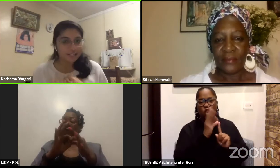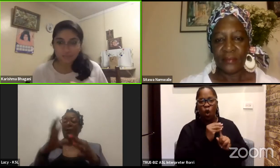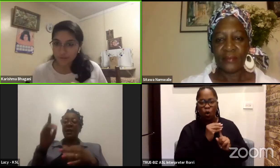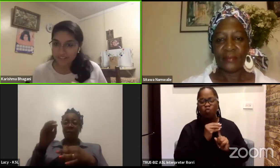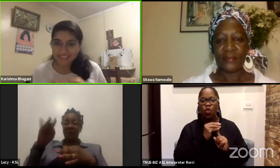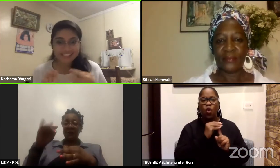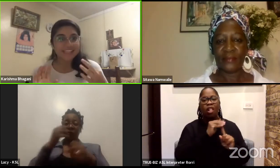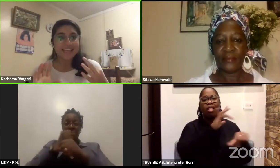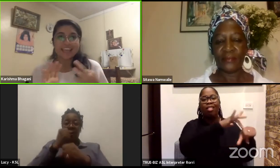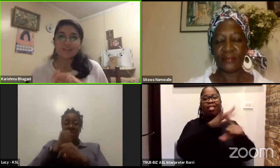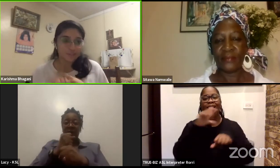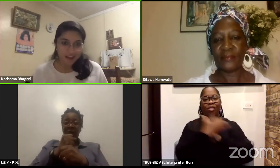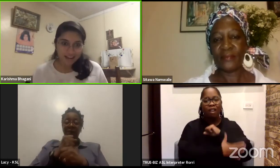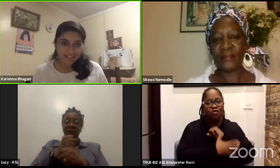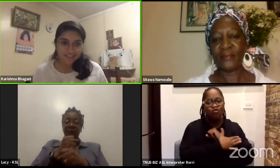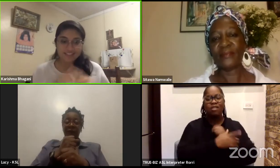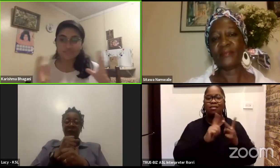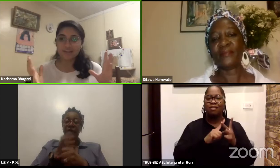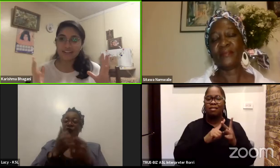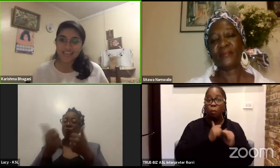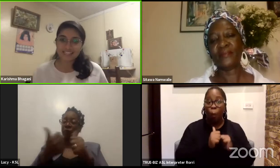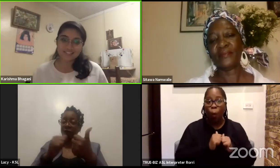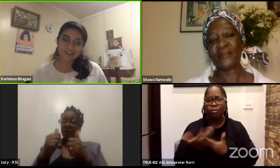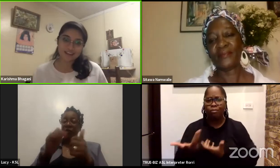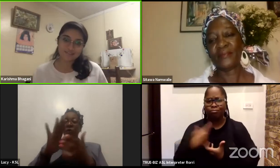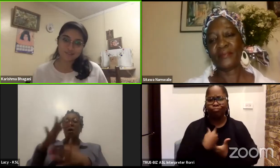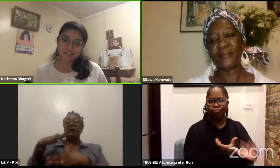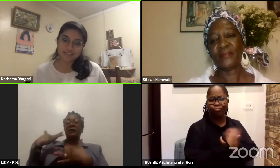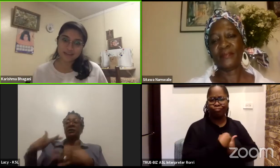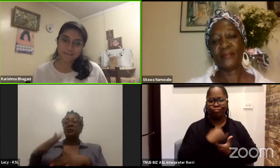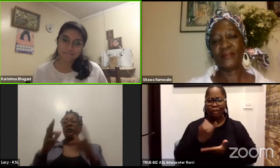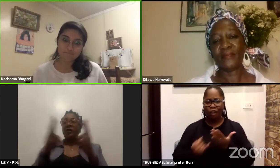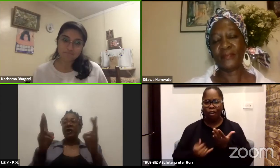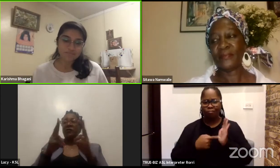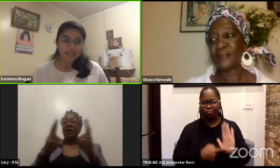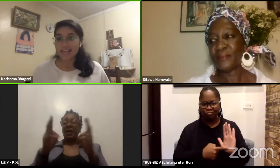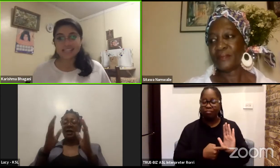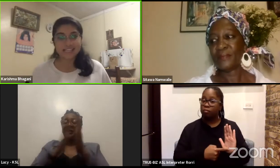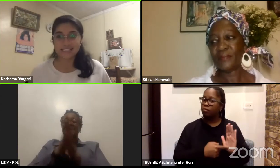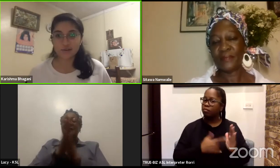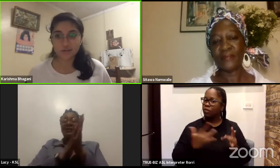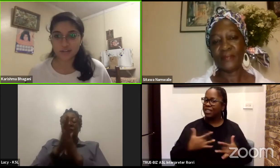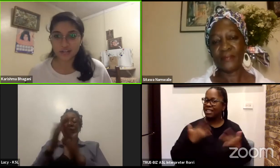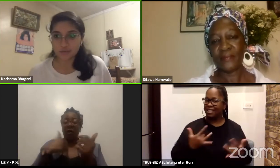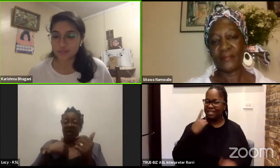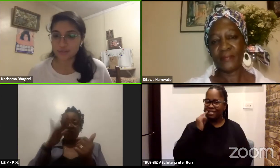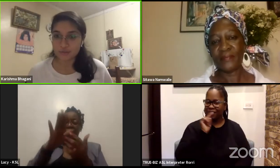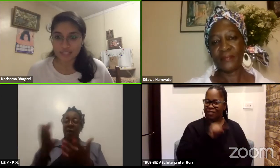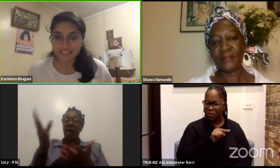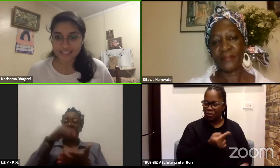her sports, into her art. So it's very exciting to have you, and again, as I said, no introduction will do you justice,